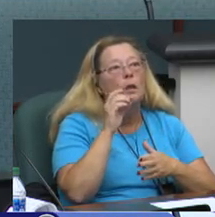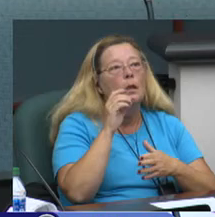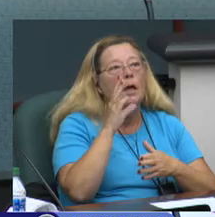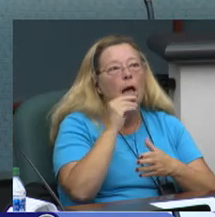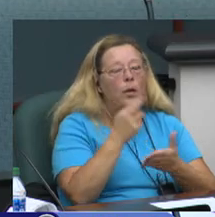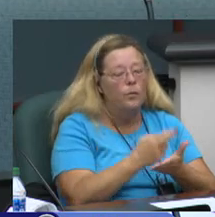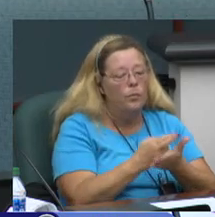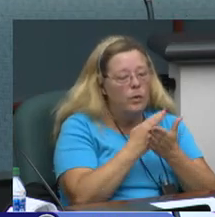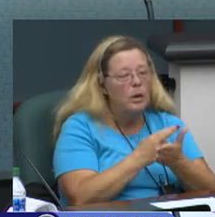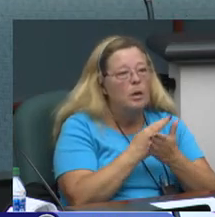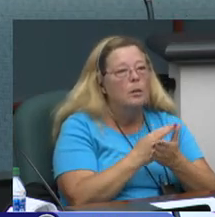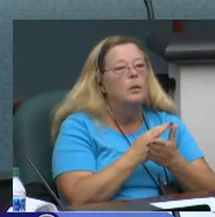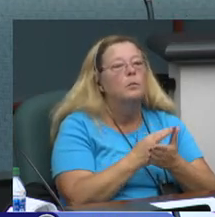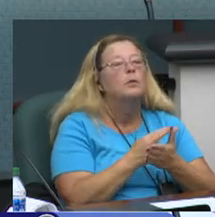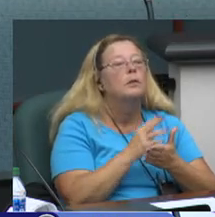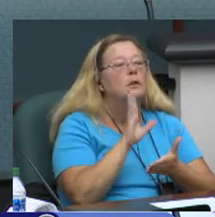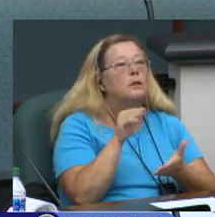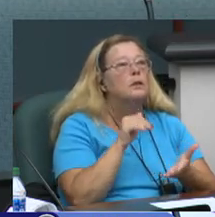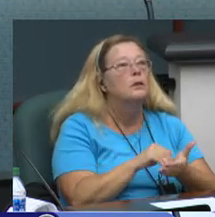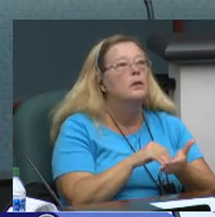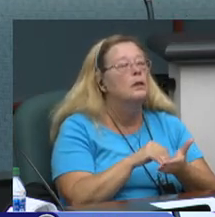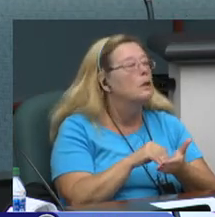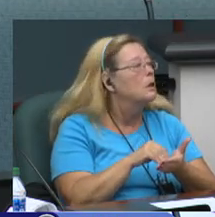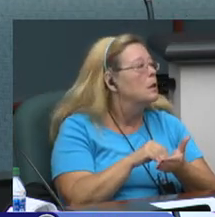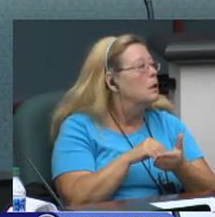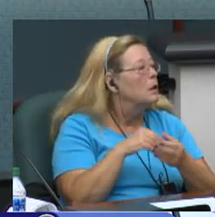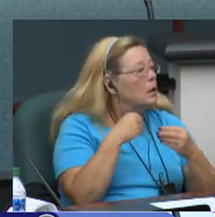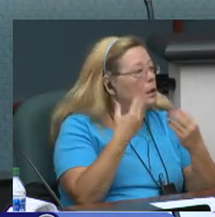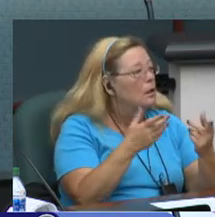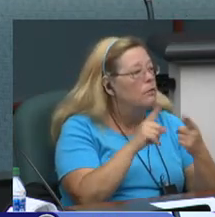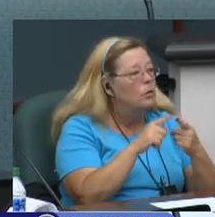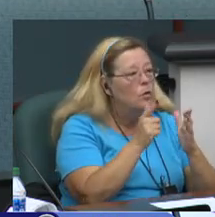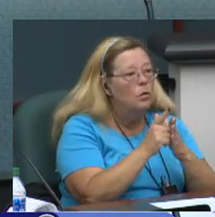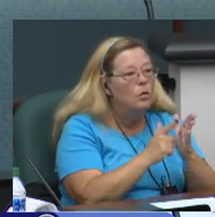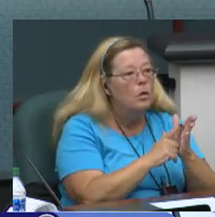facilities I'm going to turn that over to the city attorney Mike Ruger he has a